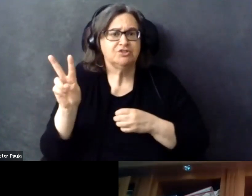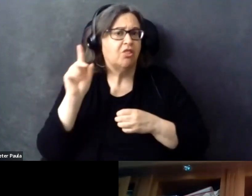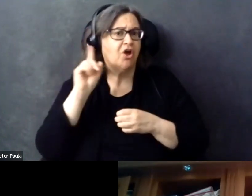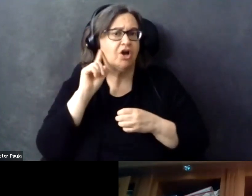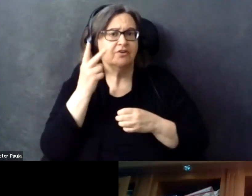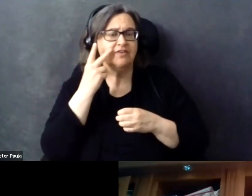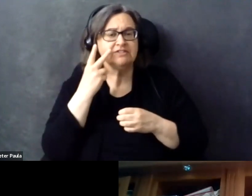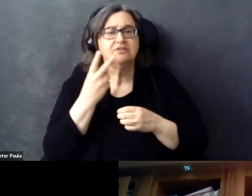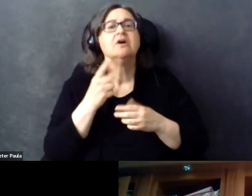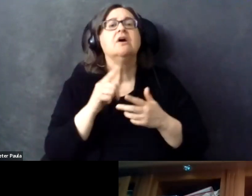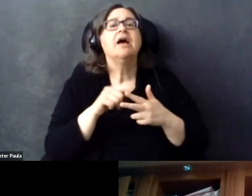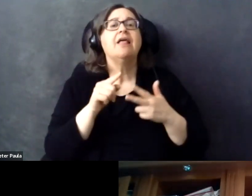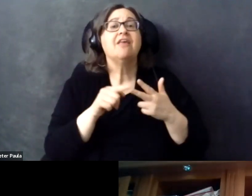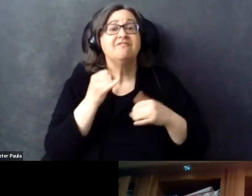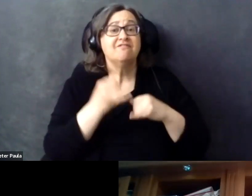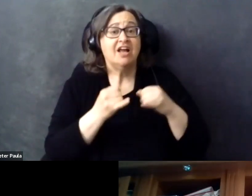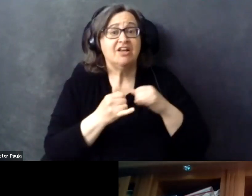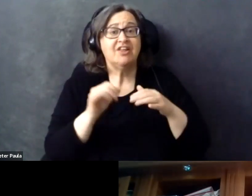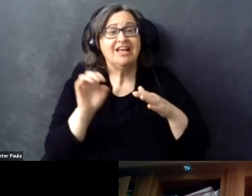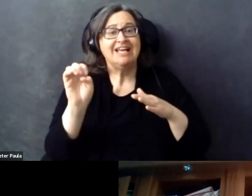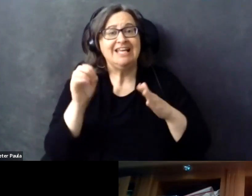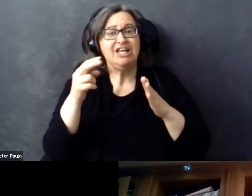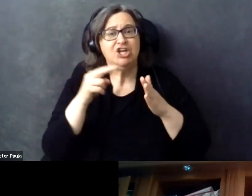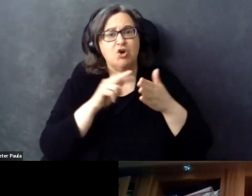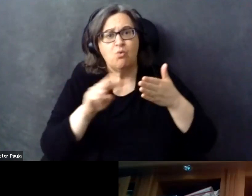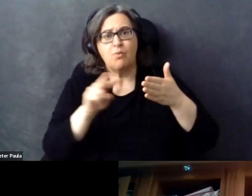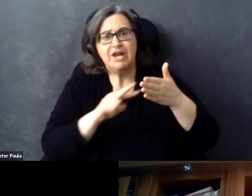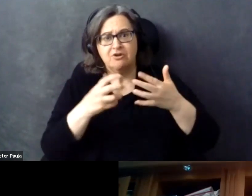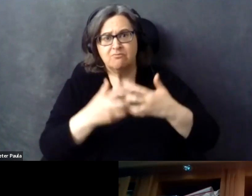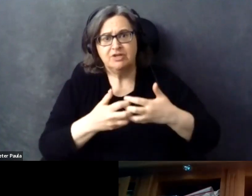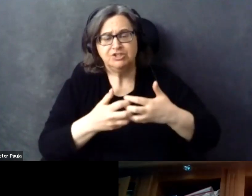and then we also have got equipment use for